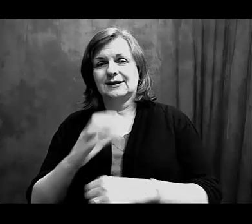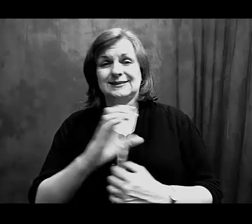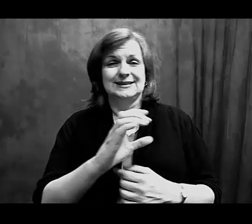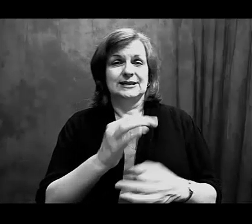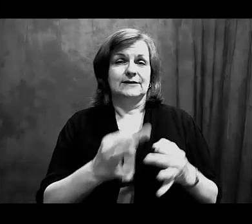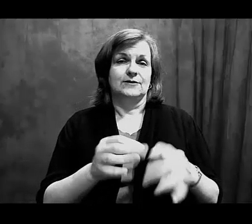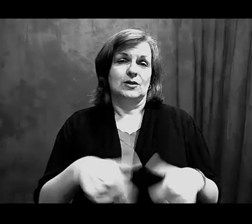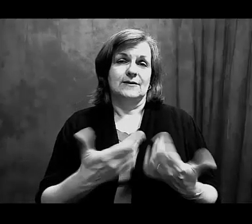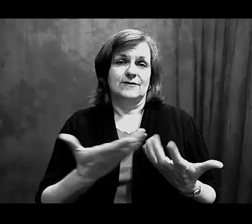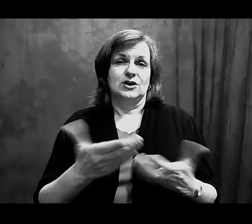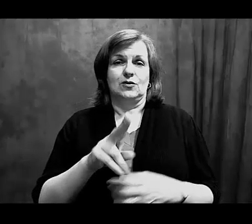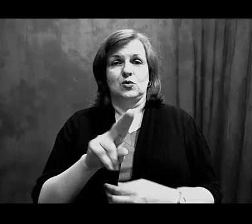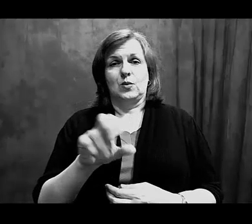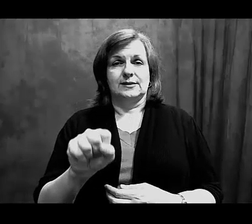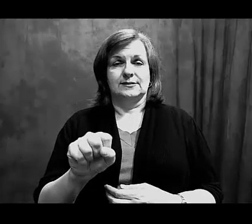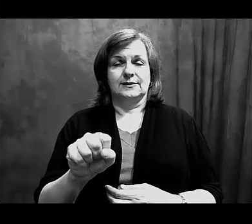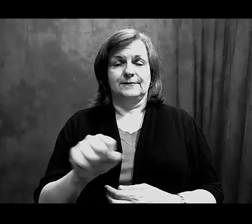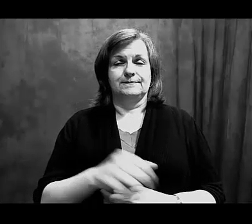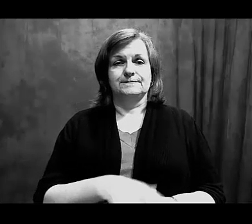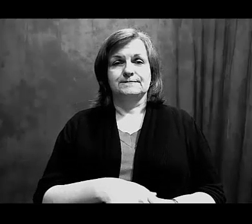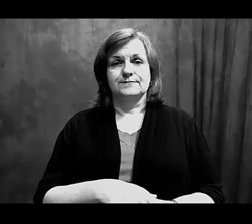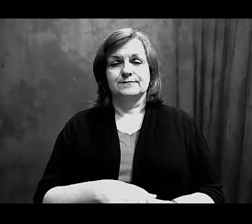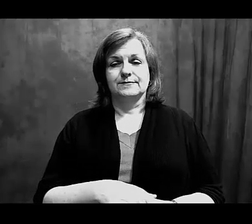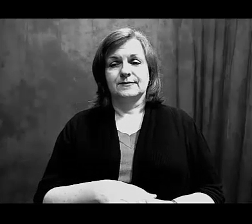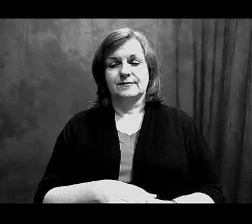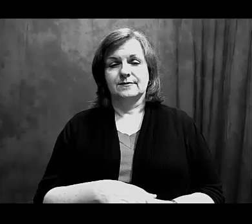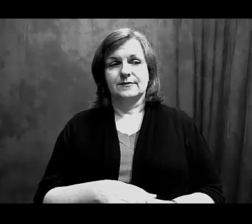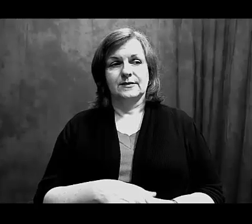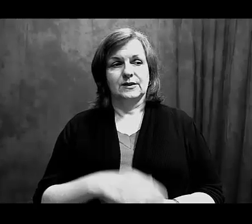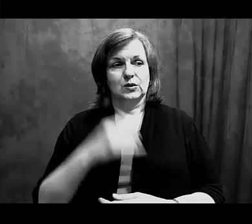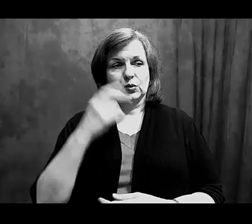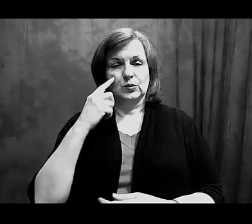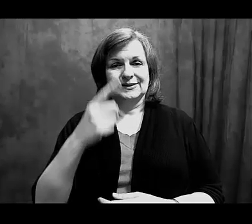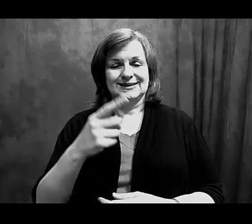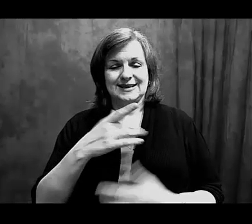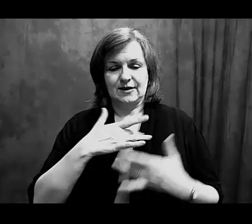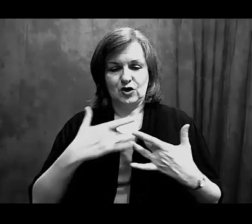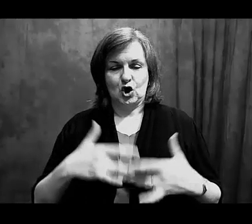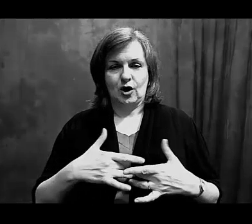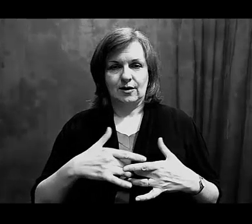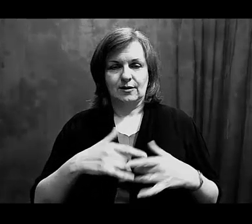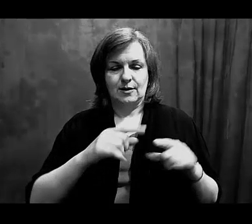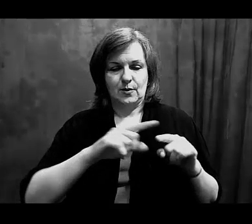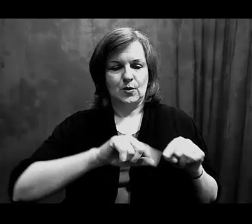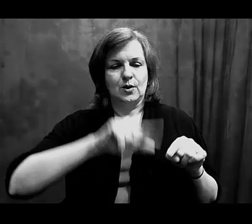so it's an entire checks and balances system to make sure that your heart is beating when